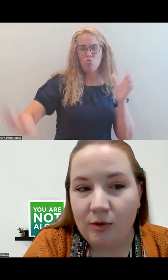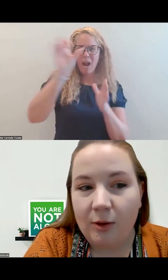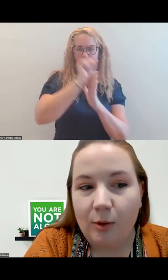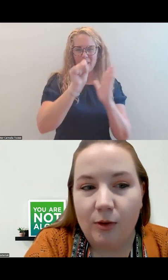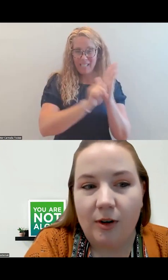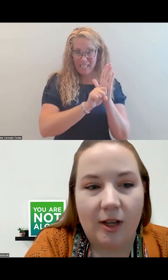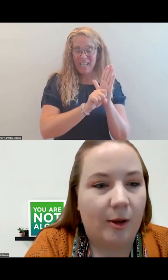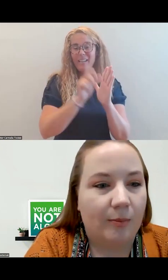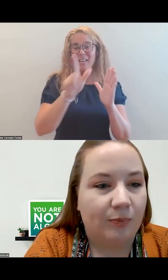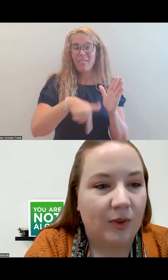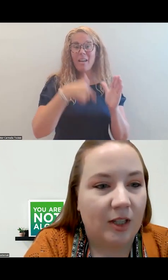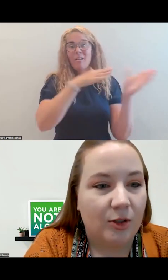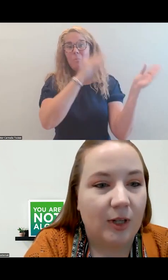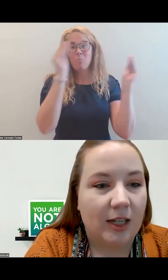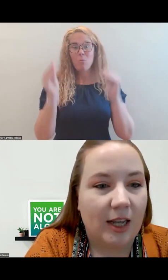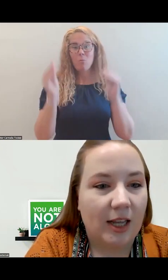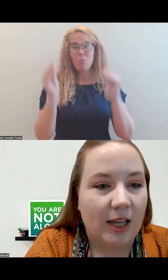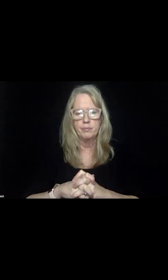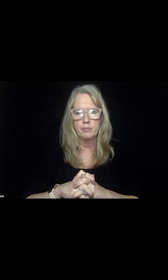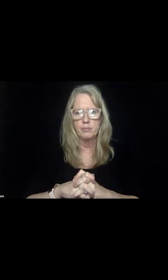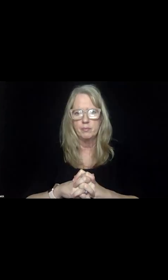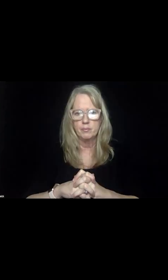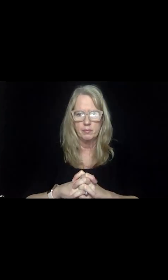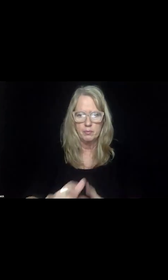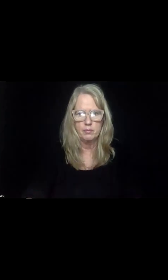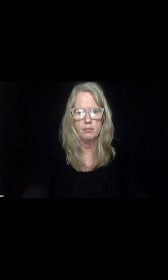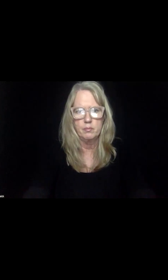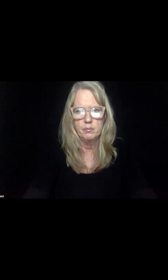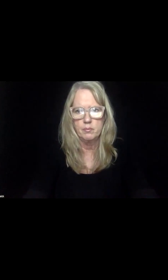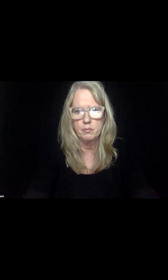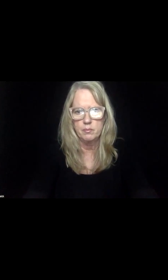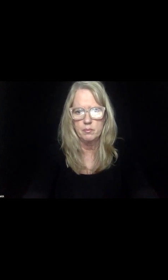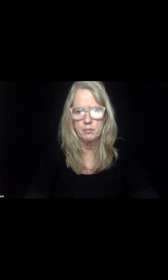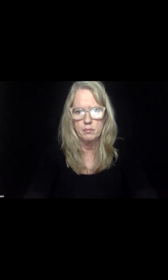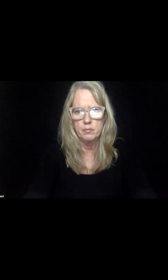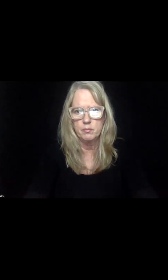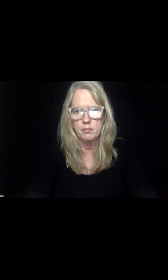MOVING OTHER TO CONNECTICUT, I WANT TO FLAG A NEW BILL THERE.